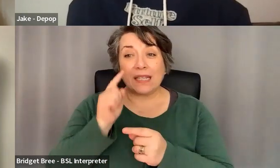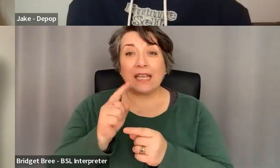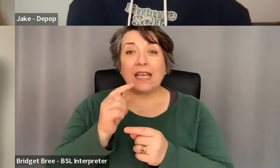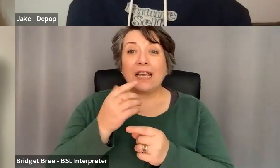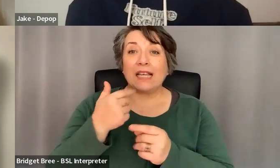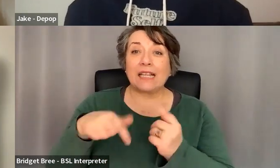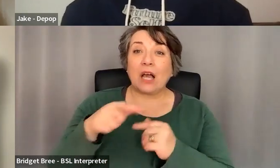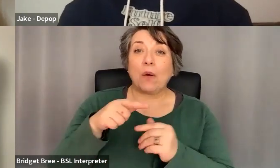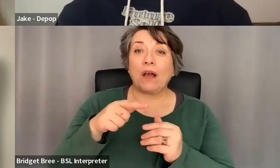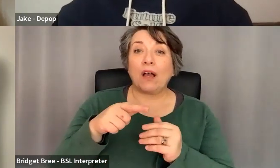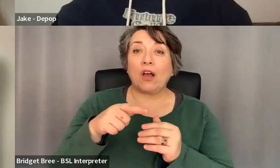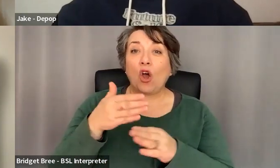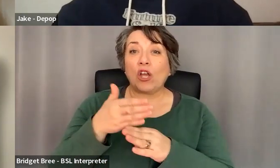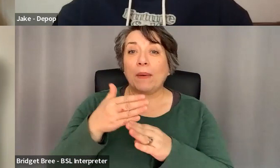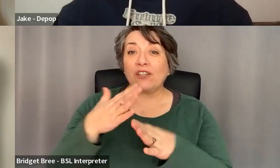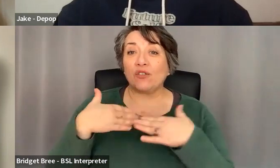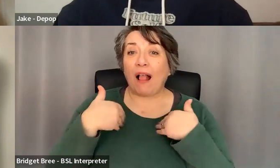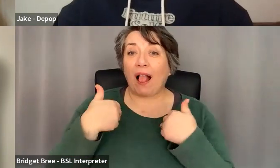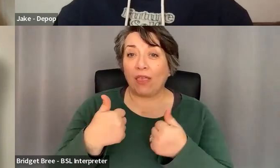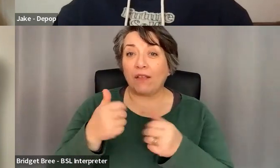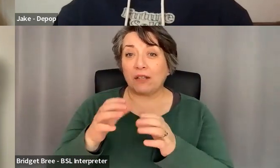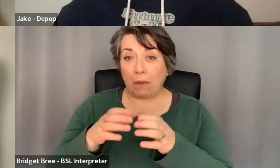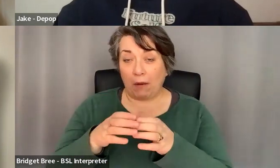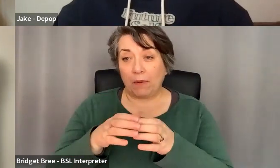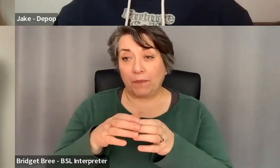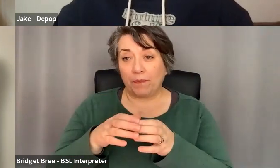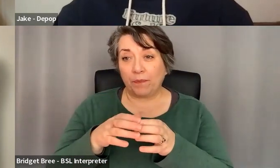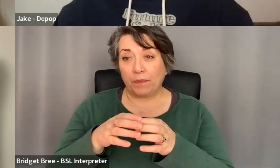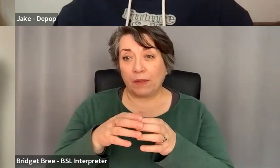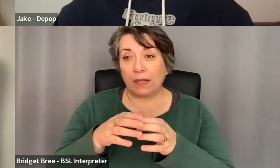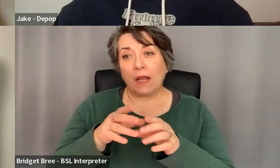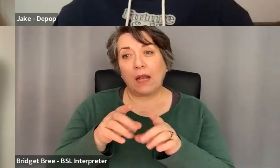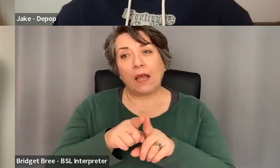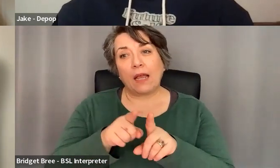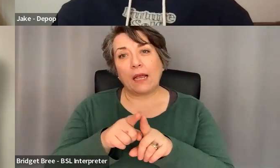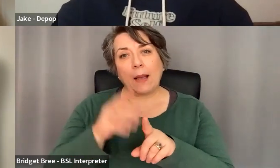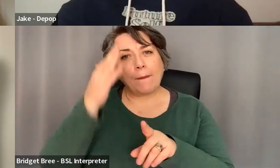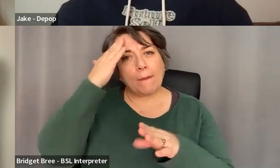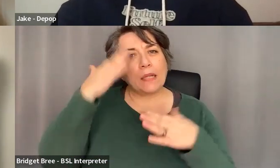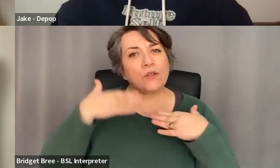A kip tall thing. A couple of days where it's mental heath and well being where we used the So a couple of cases where it's around, perhaps a more, a mental health and well-being situation